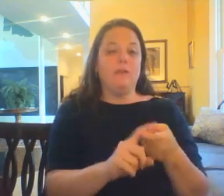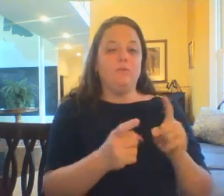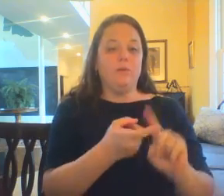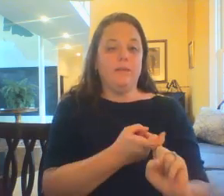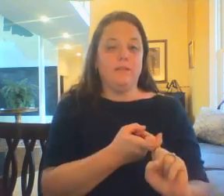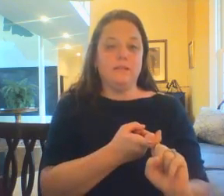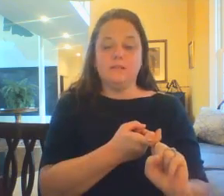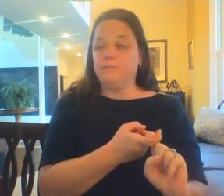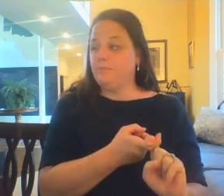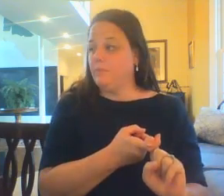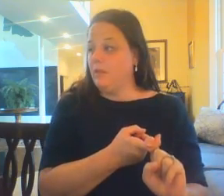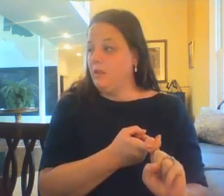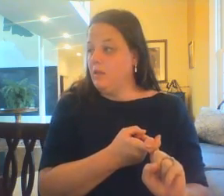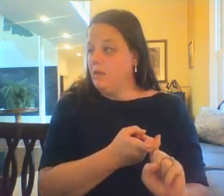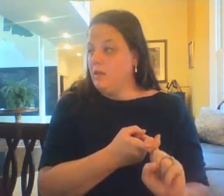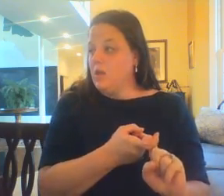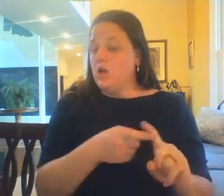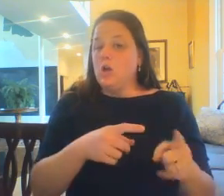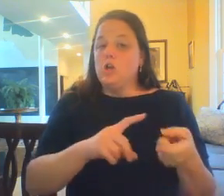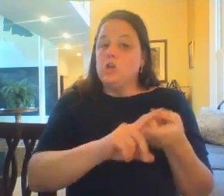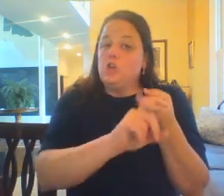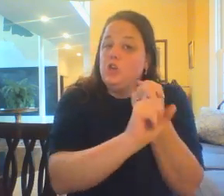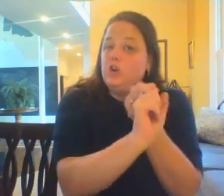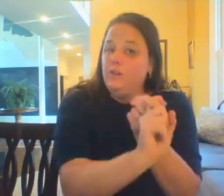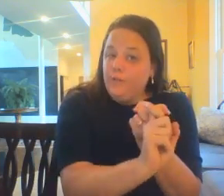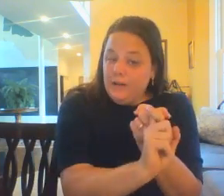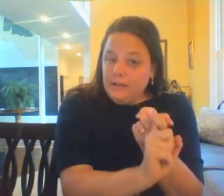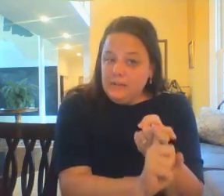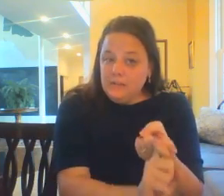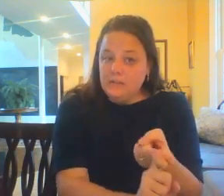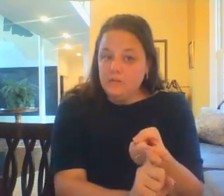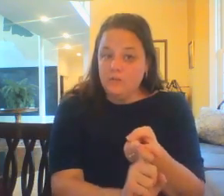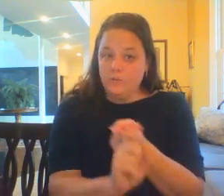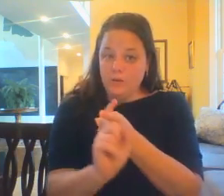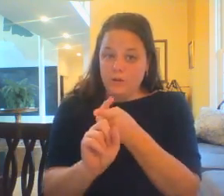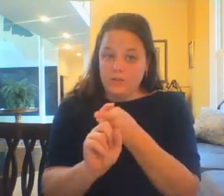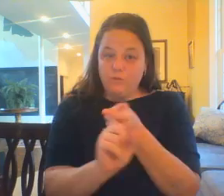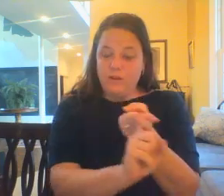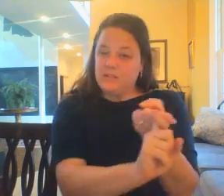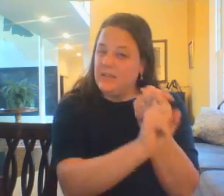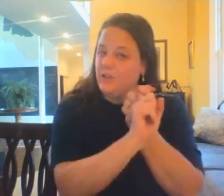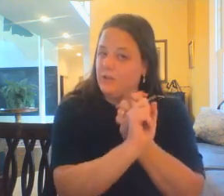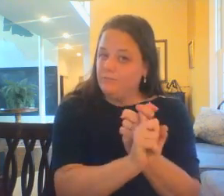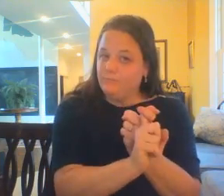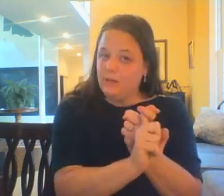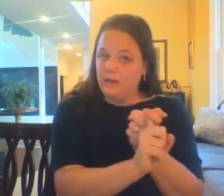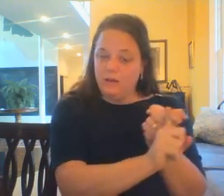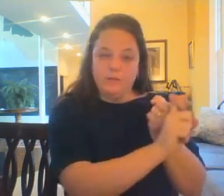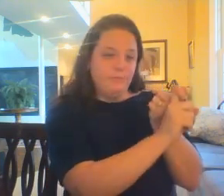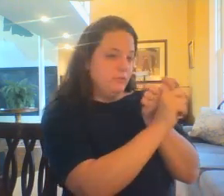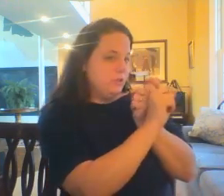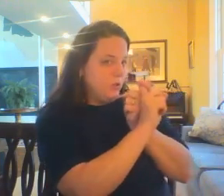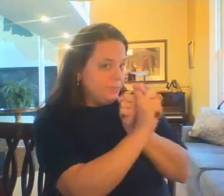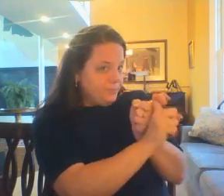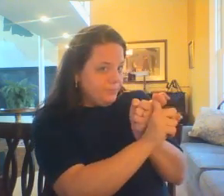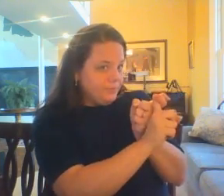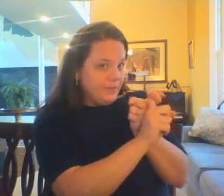and forth like this good friend we hook the two fingers